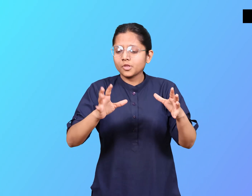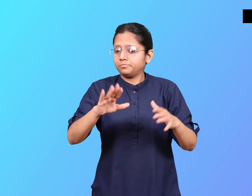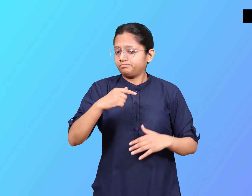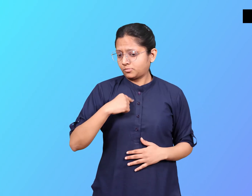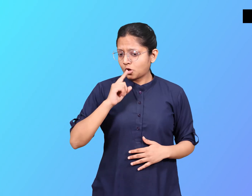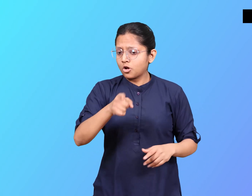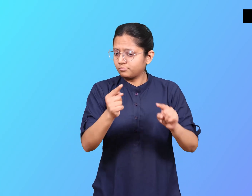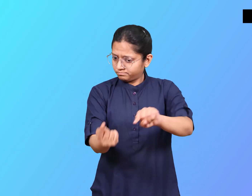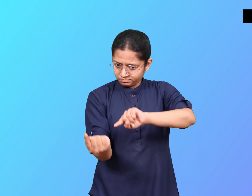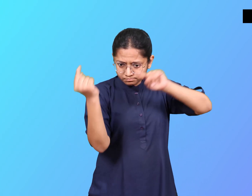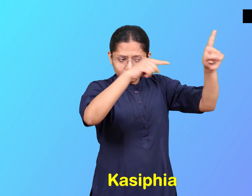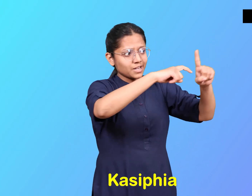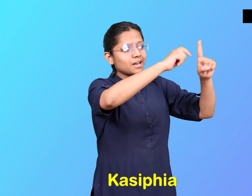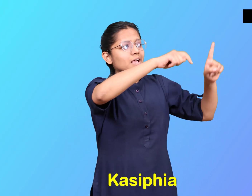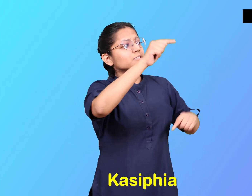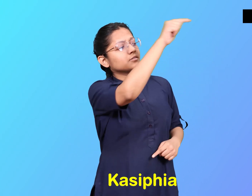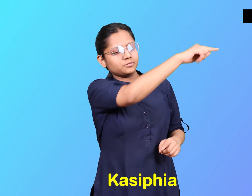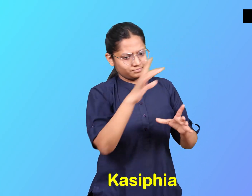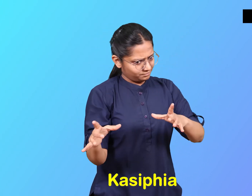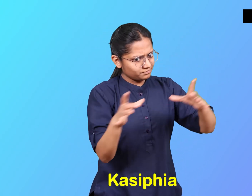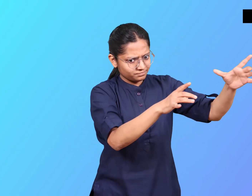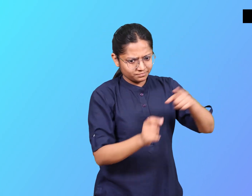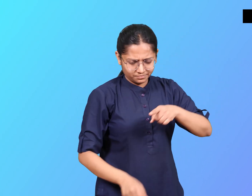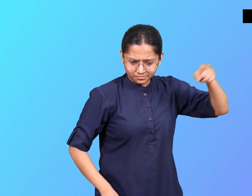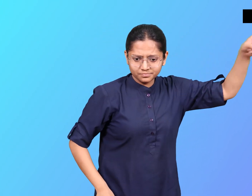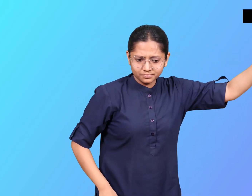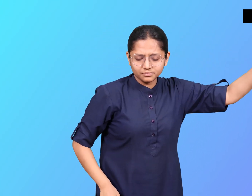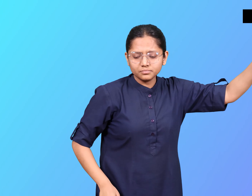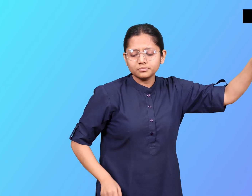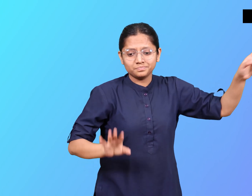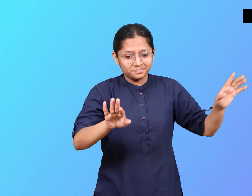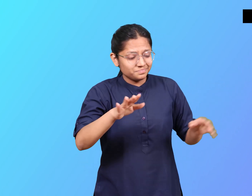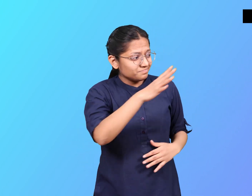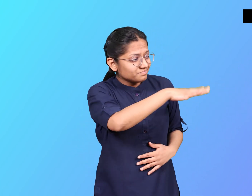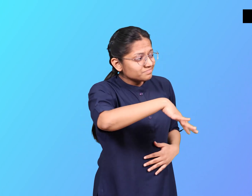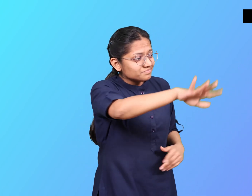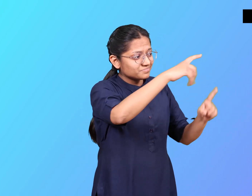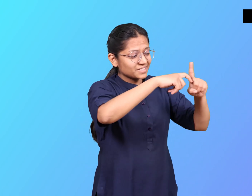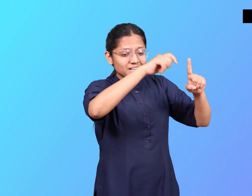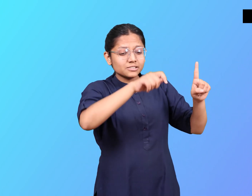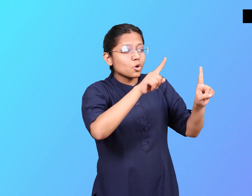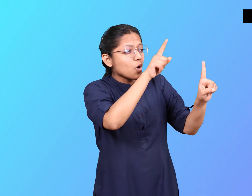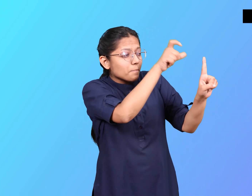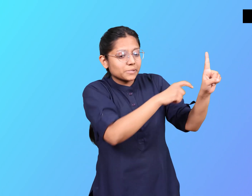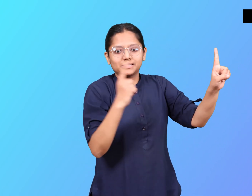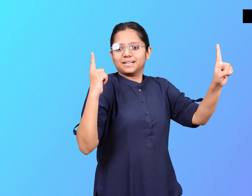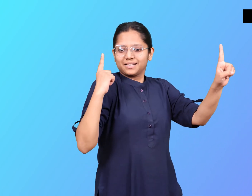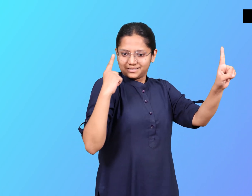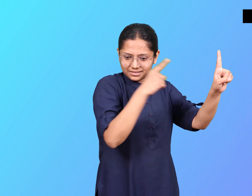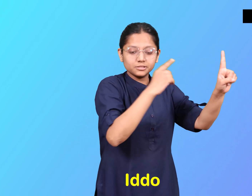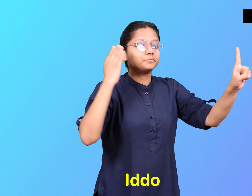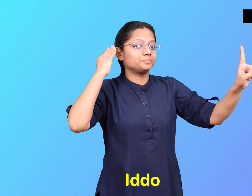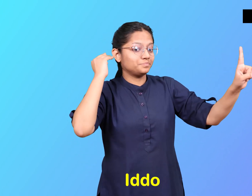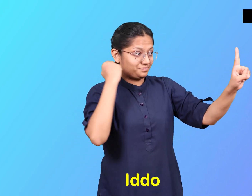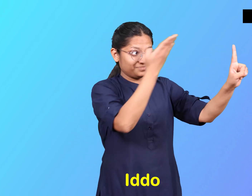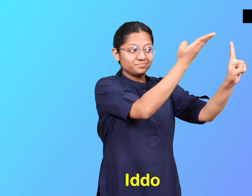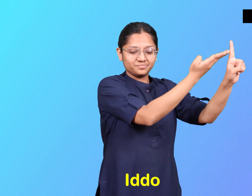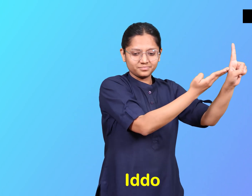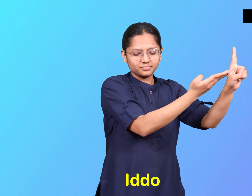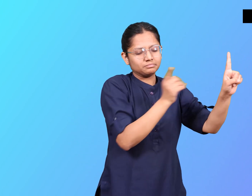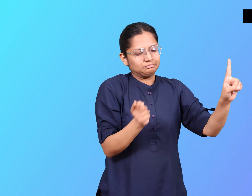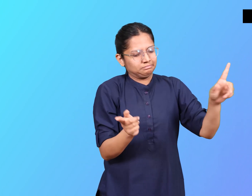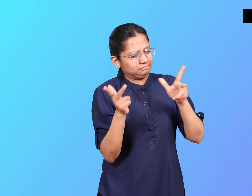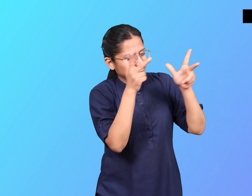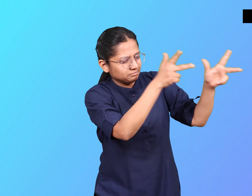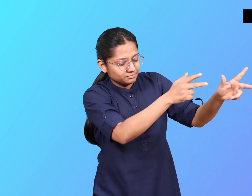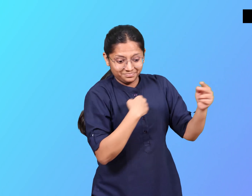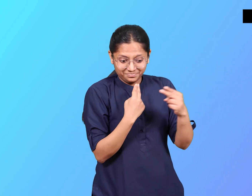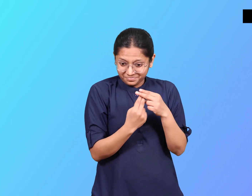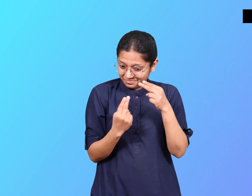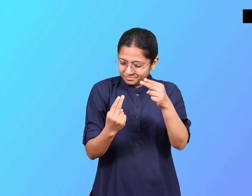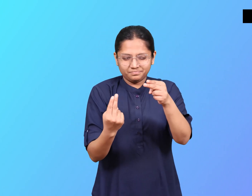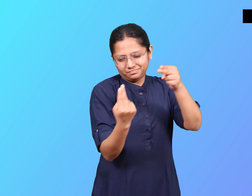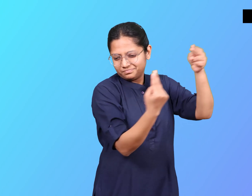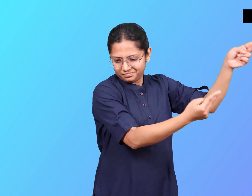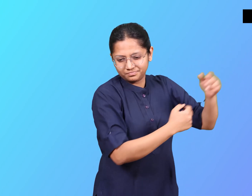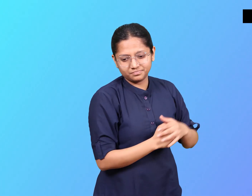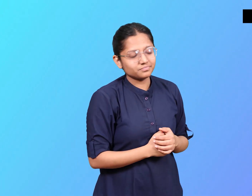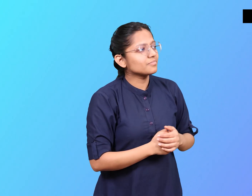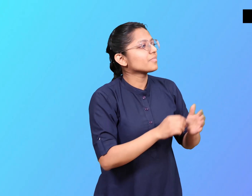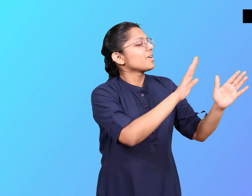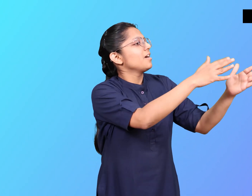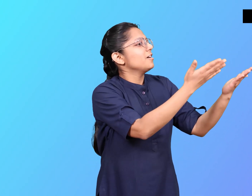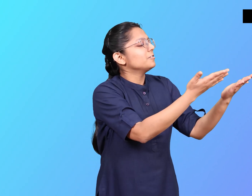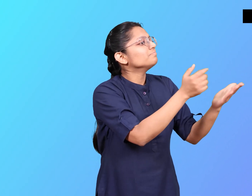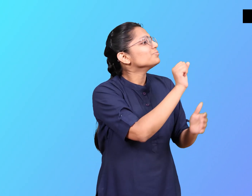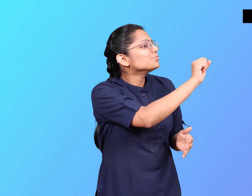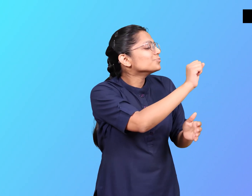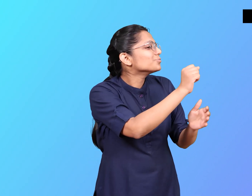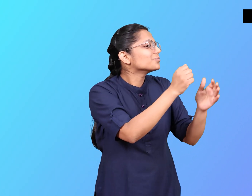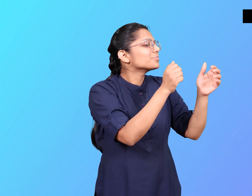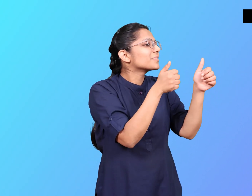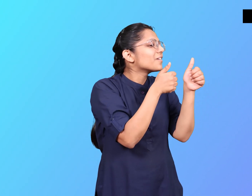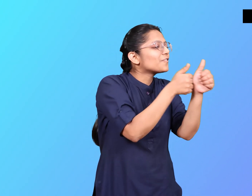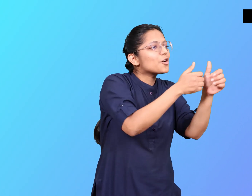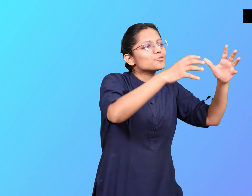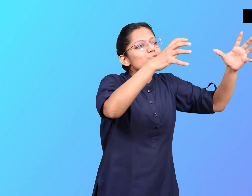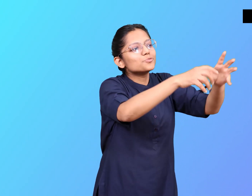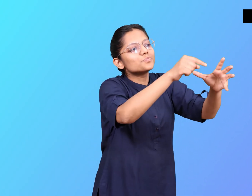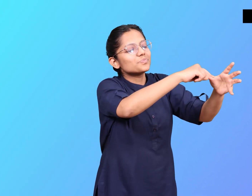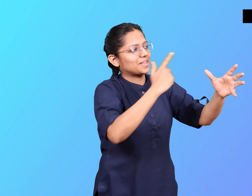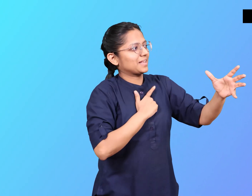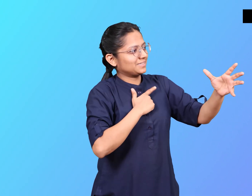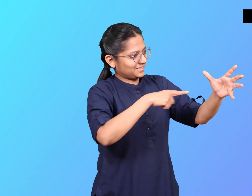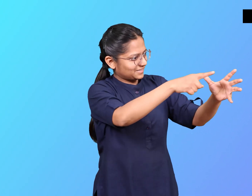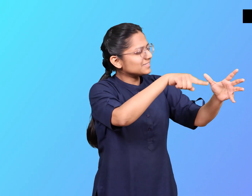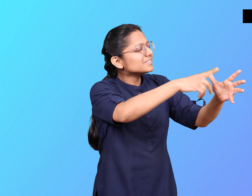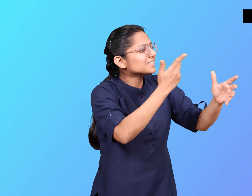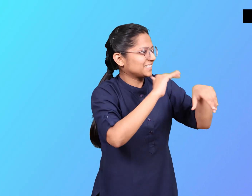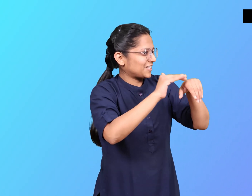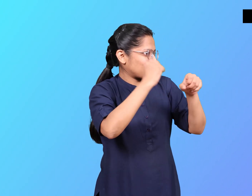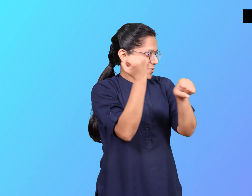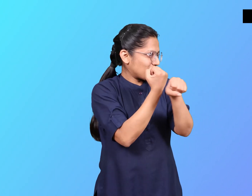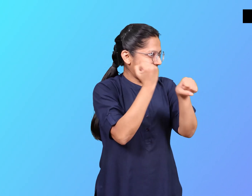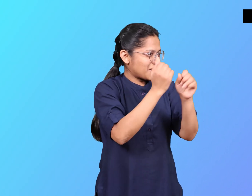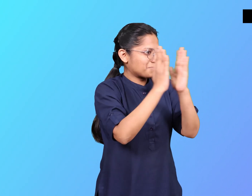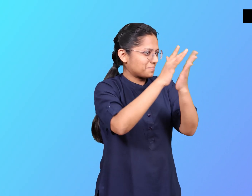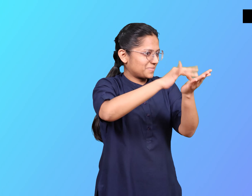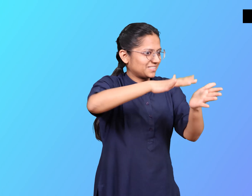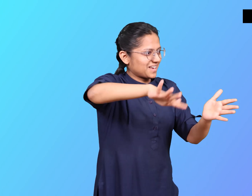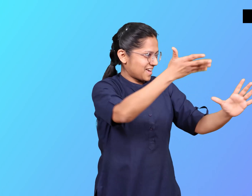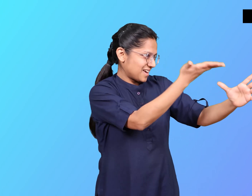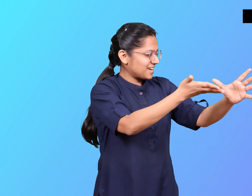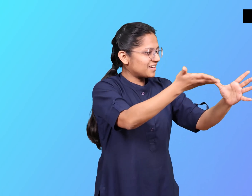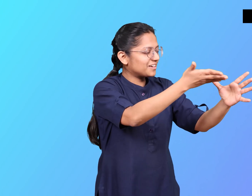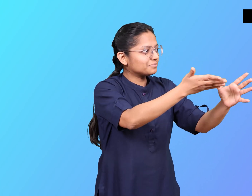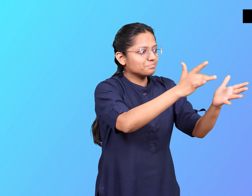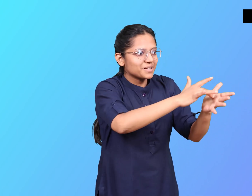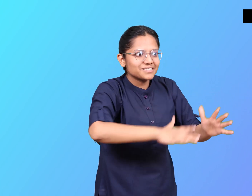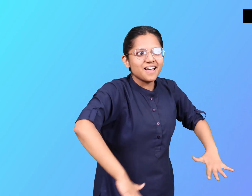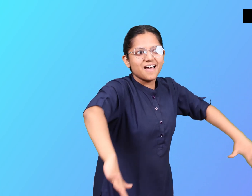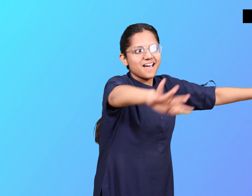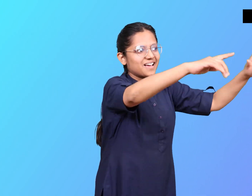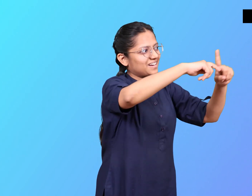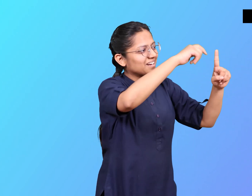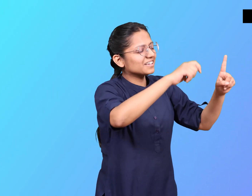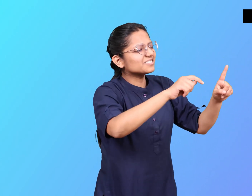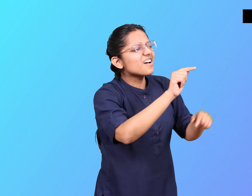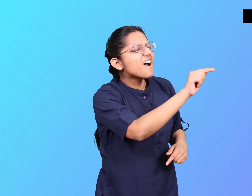I sent the men to Iddo, leader in the town of Casiphia. I told them what to say to Iddo and his relatives, who were Temple workers now living in Casiphia.